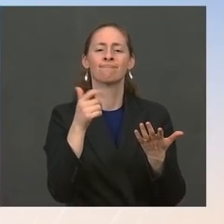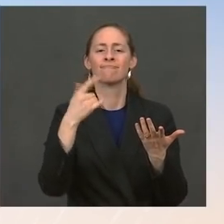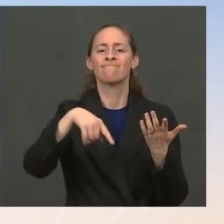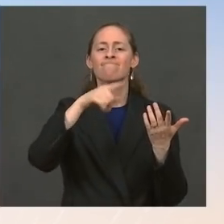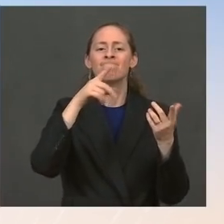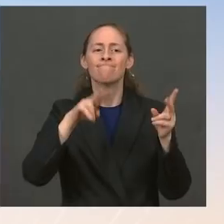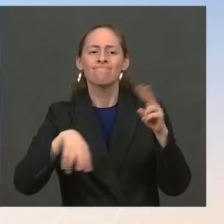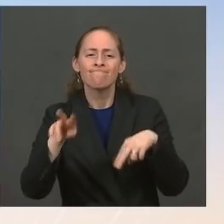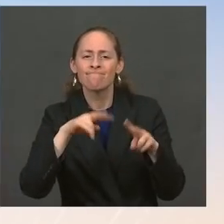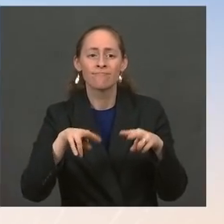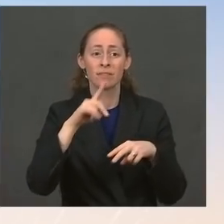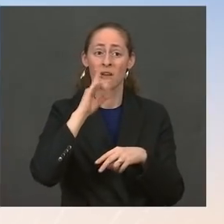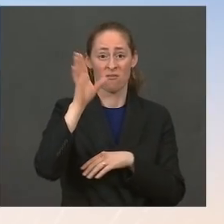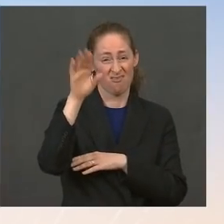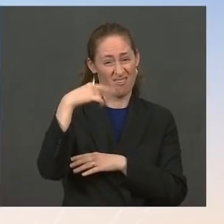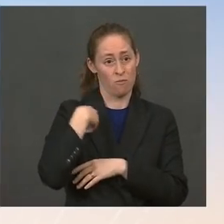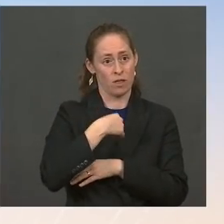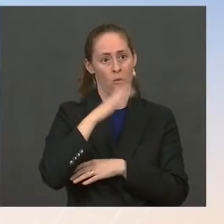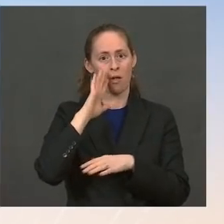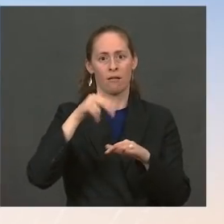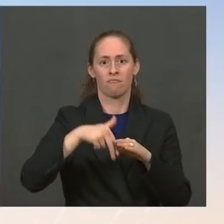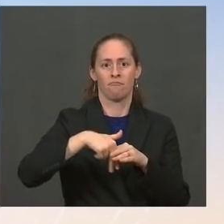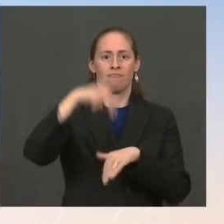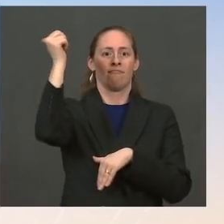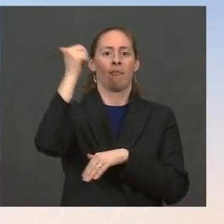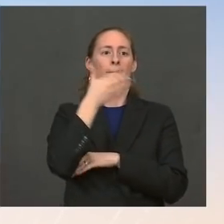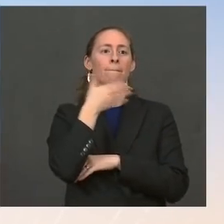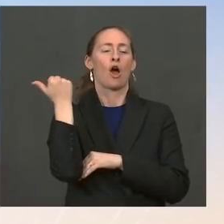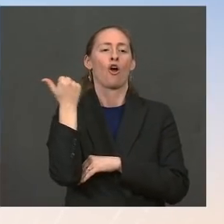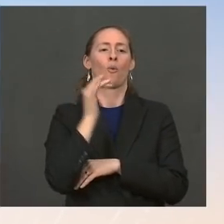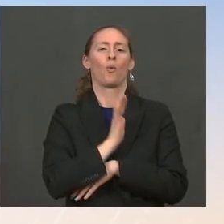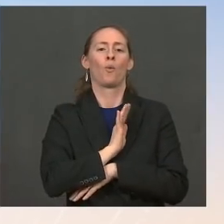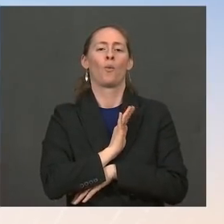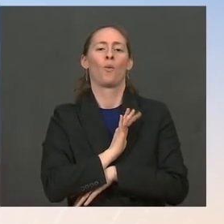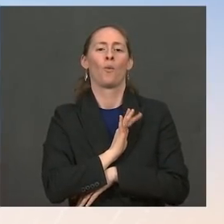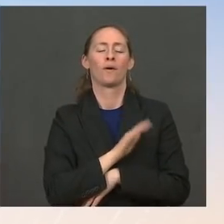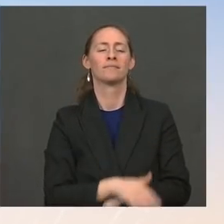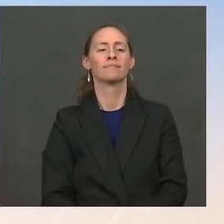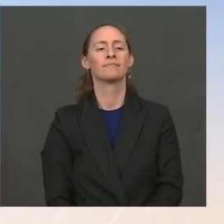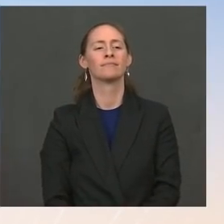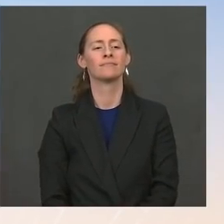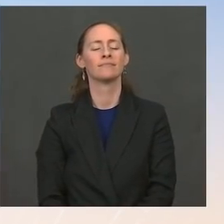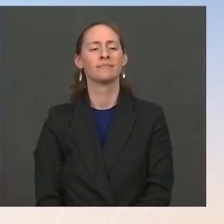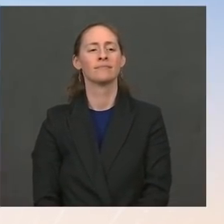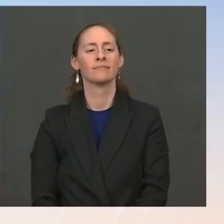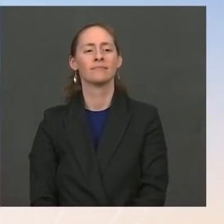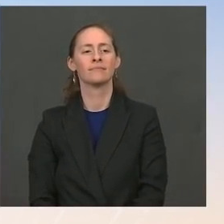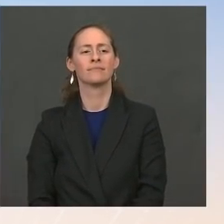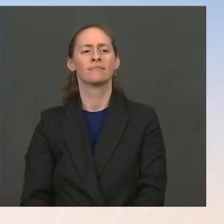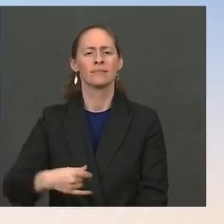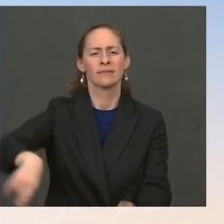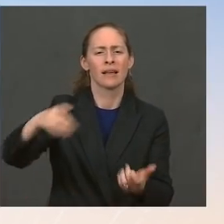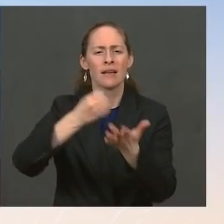So, what I'm conveying to you is that our calculations and assessments, and those of outside economists, are that it will actually be --